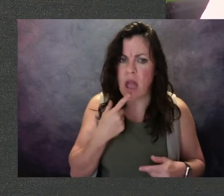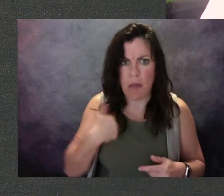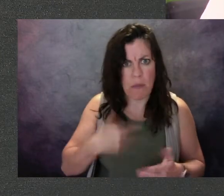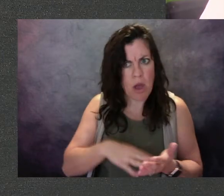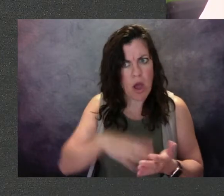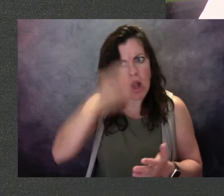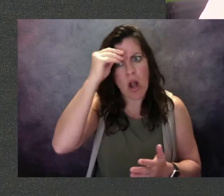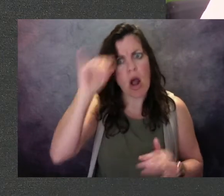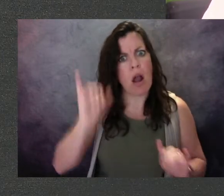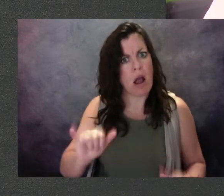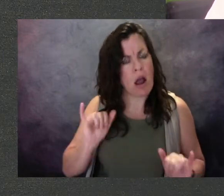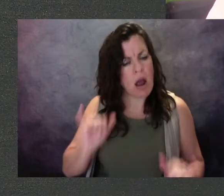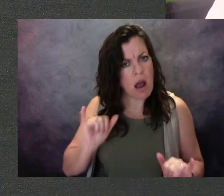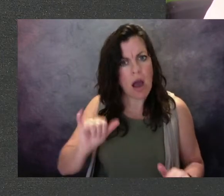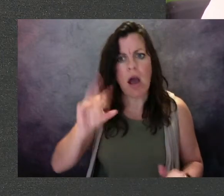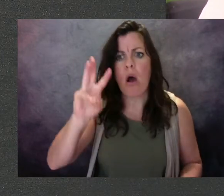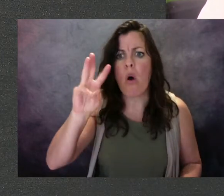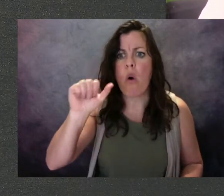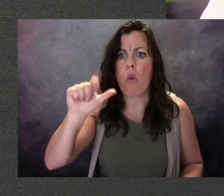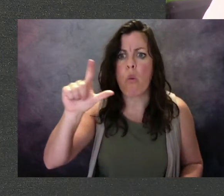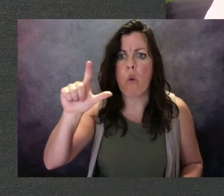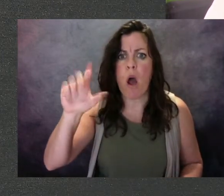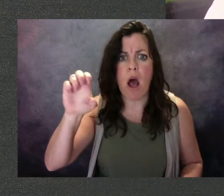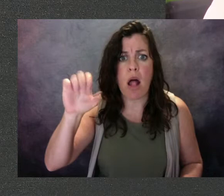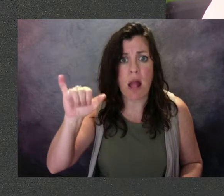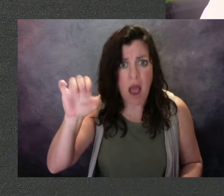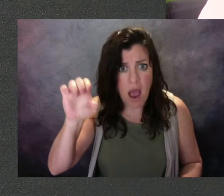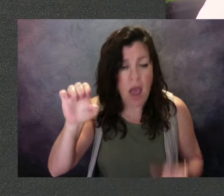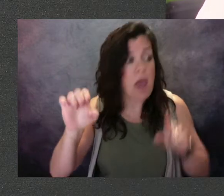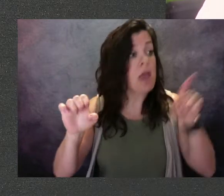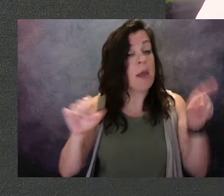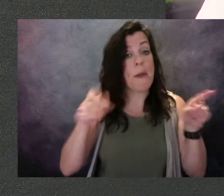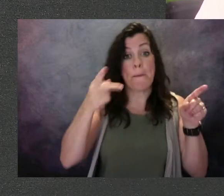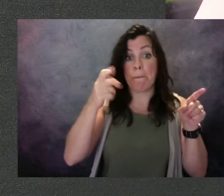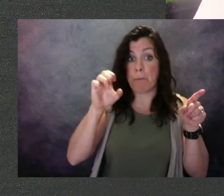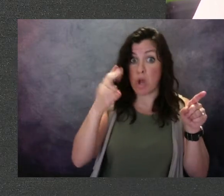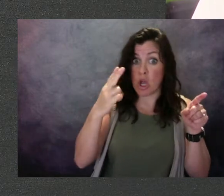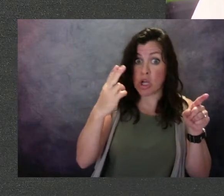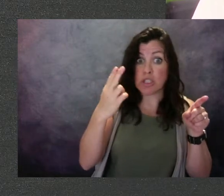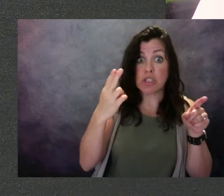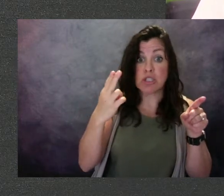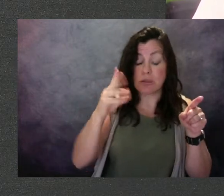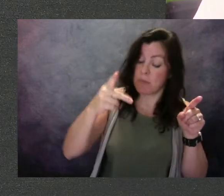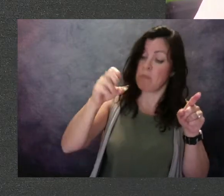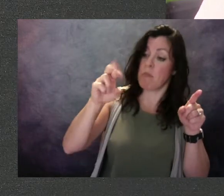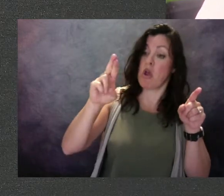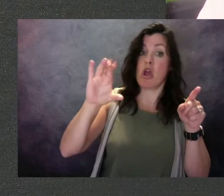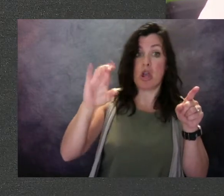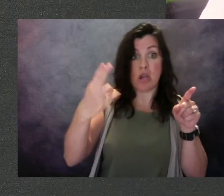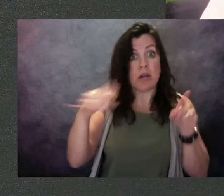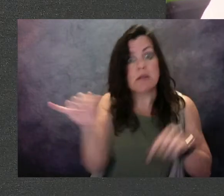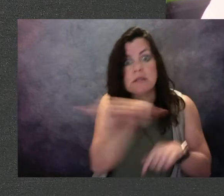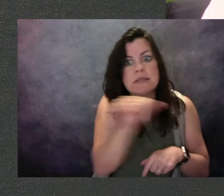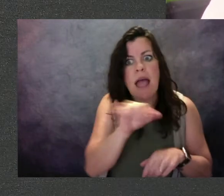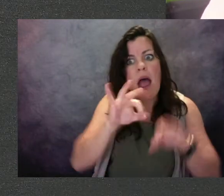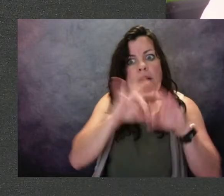The walleye and the perch are related. They came from the same family it's just the larger version of a perch that is evolved.